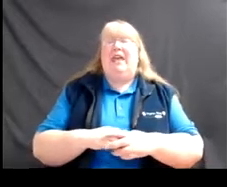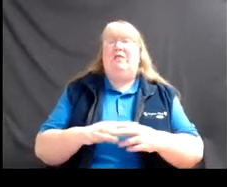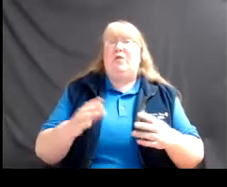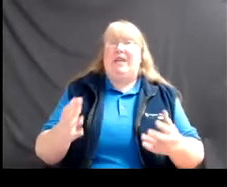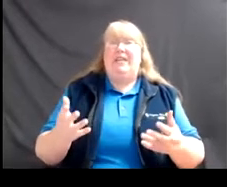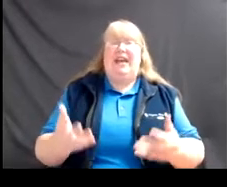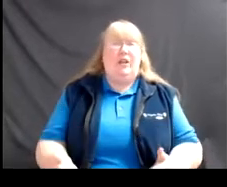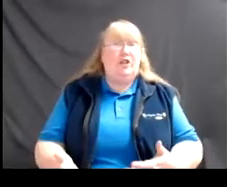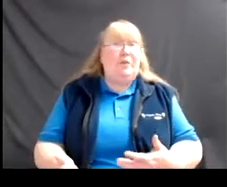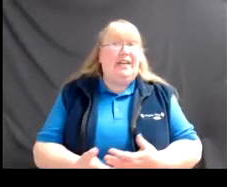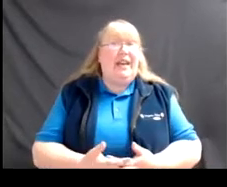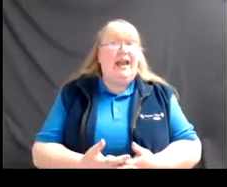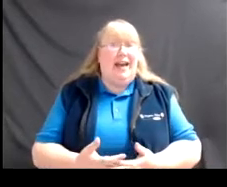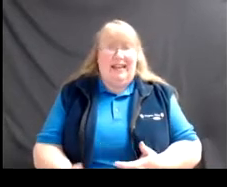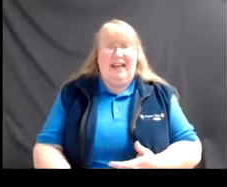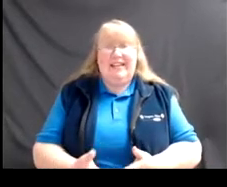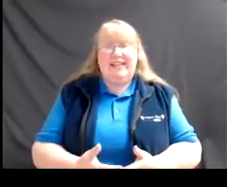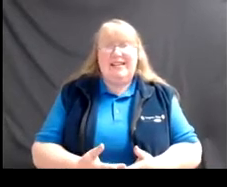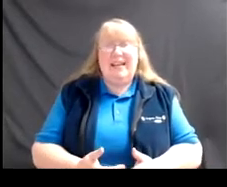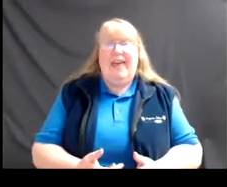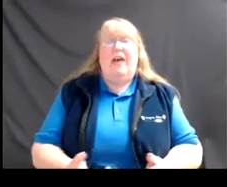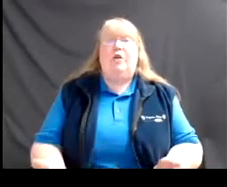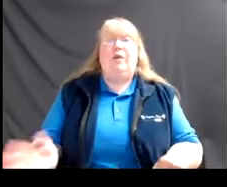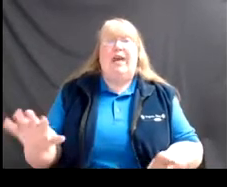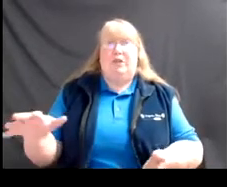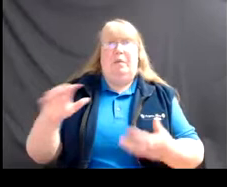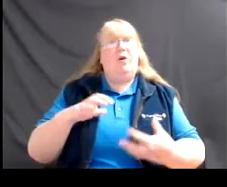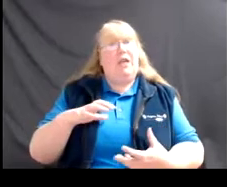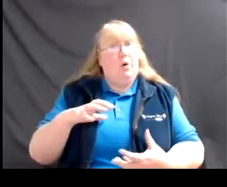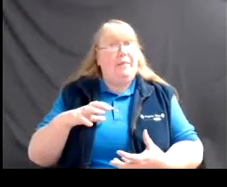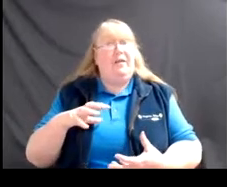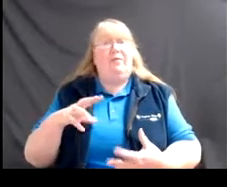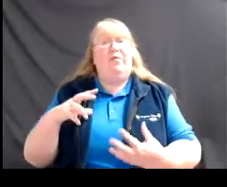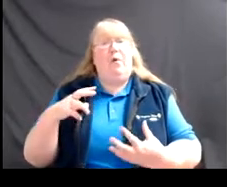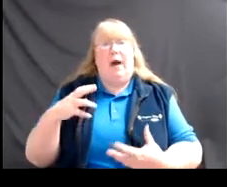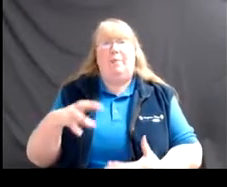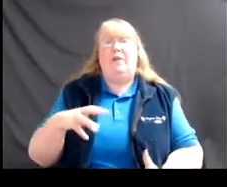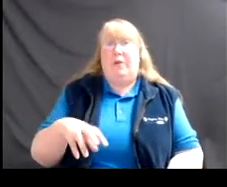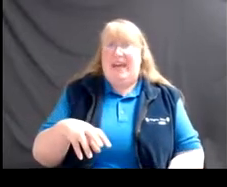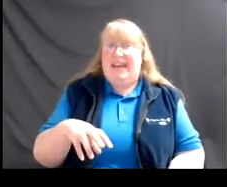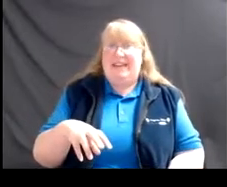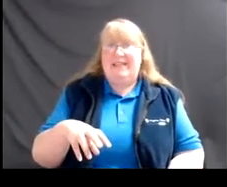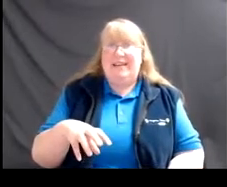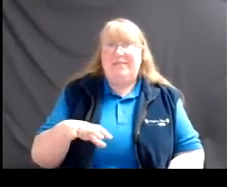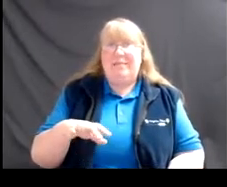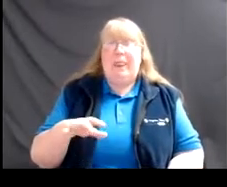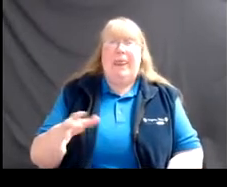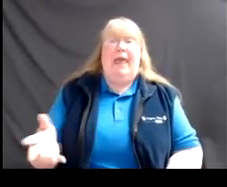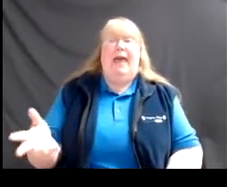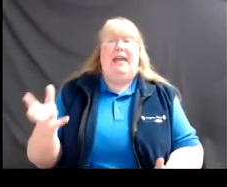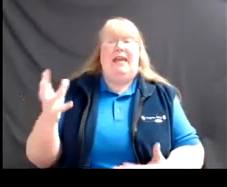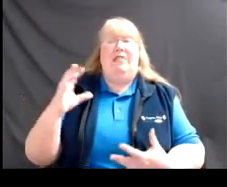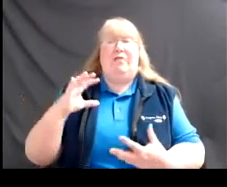If you meet the eligibility guidelines, you get to borrow the equipment for up to 30 days. If